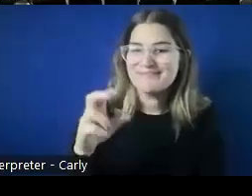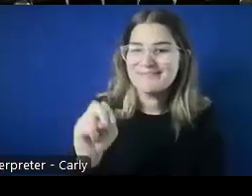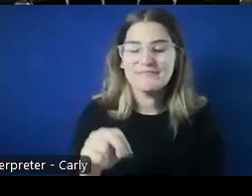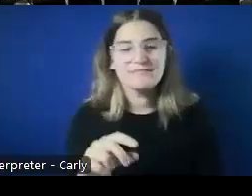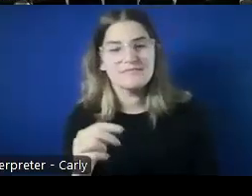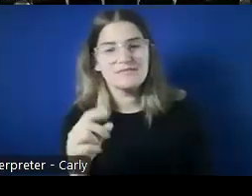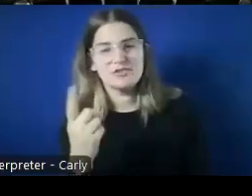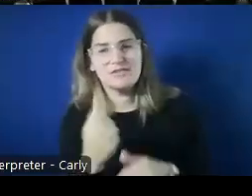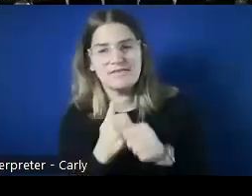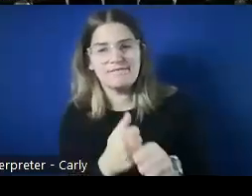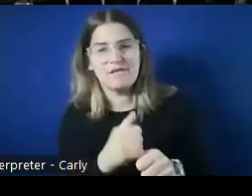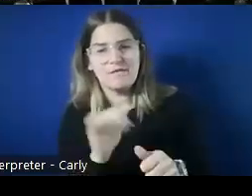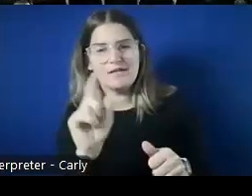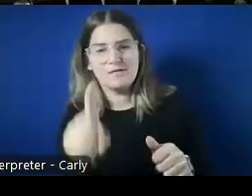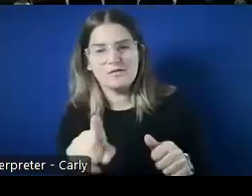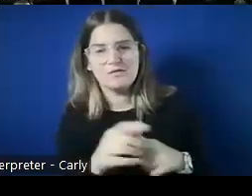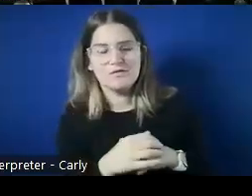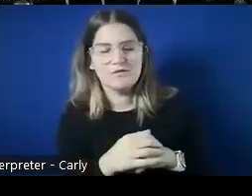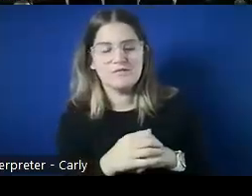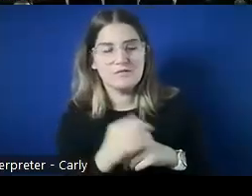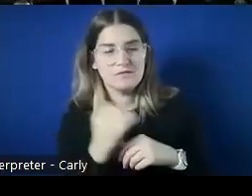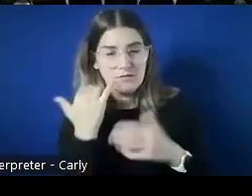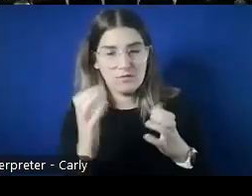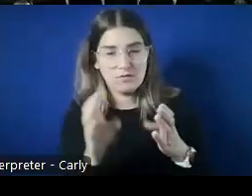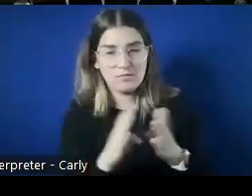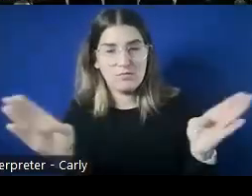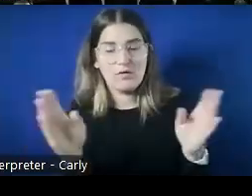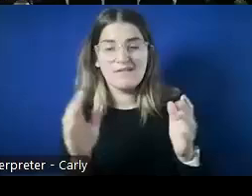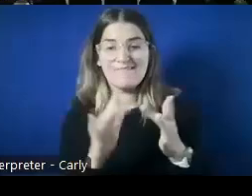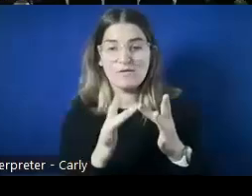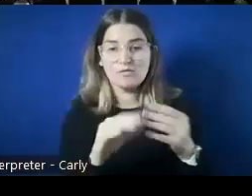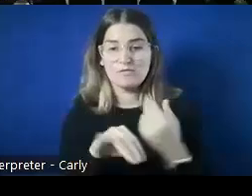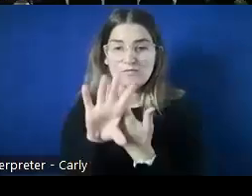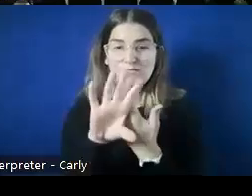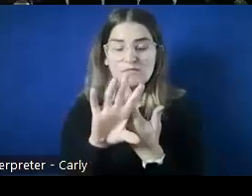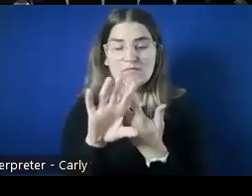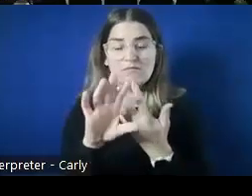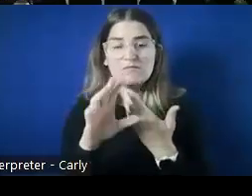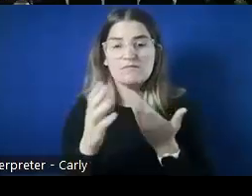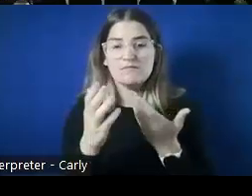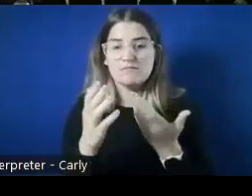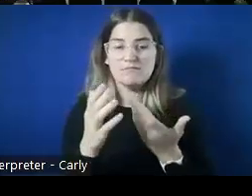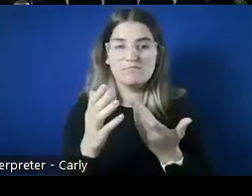on that question if we're looking to broaden with um virtual walk-ins are how are we going to train